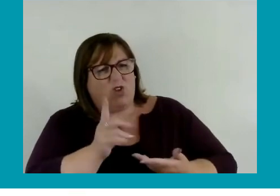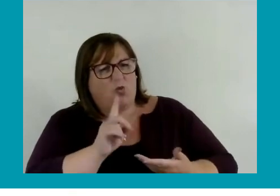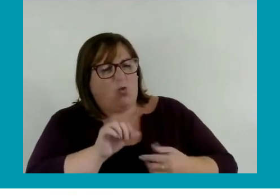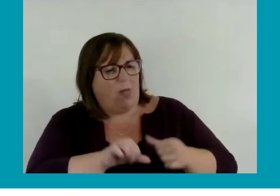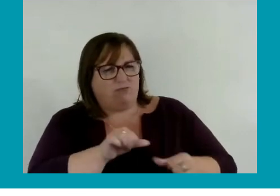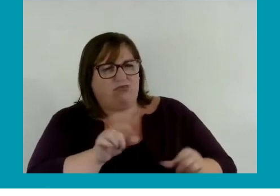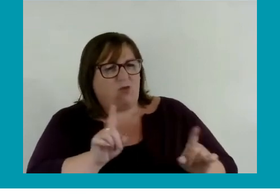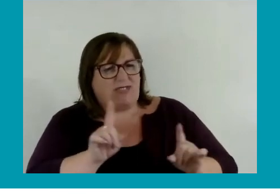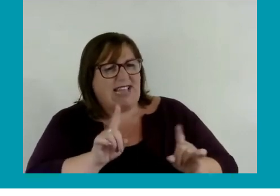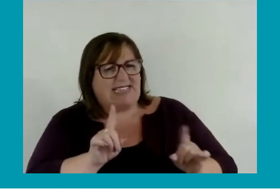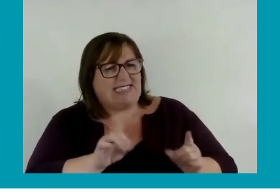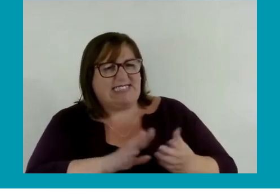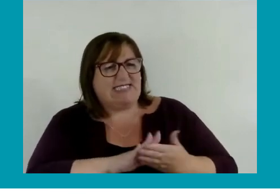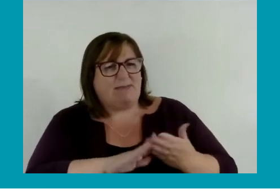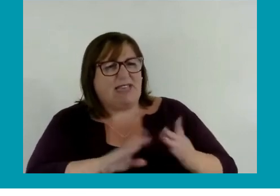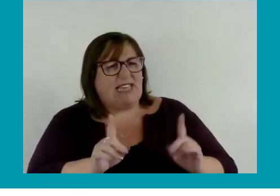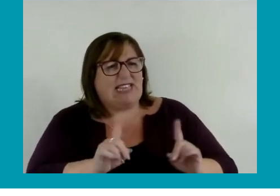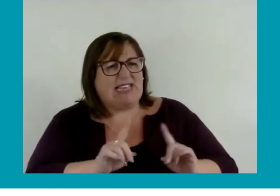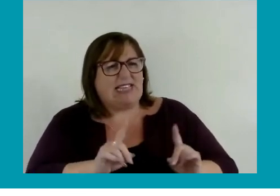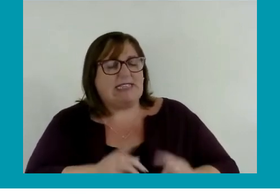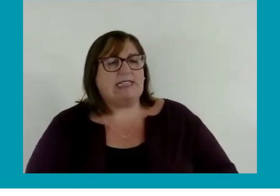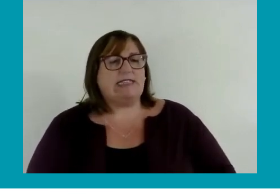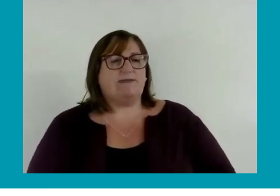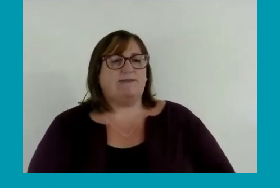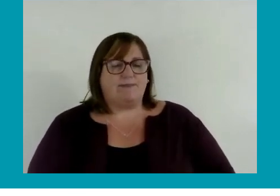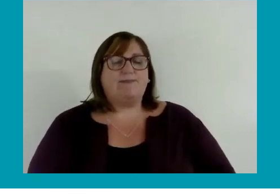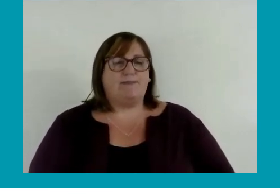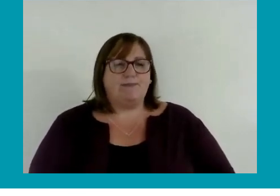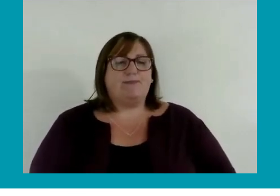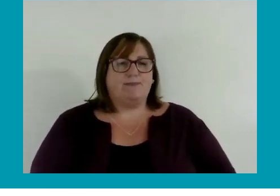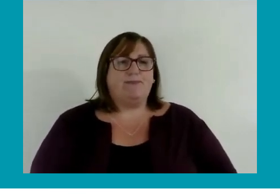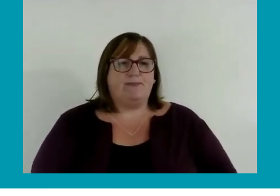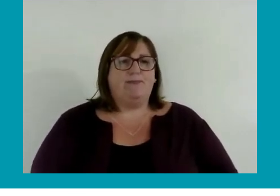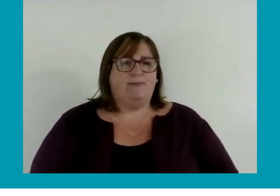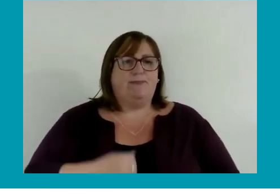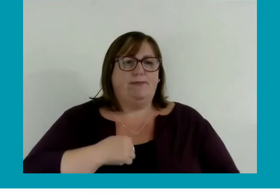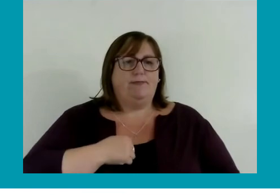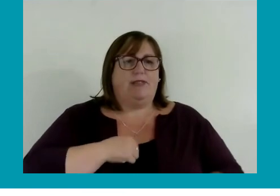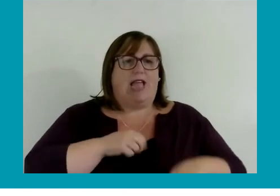looks like to please. Sure so our assessment stage um yeah absolutely can vary depending on